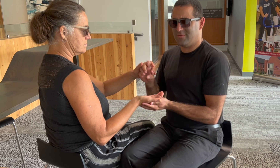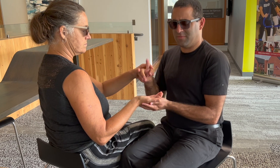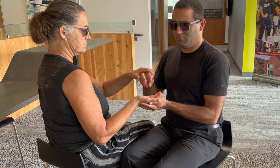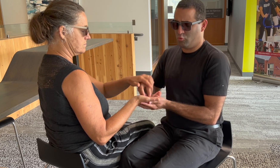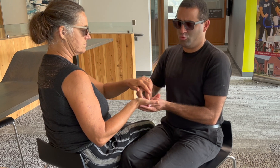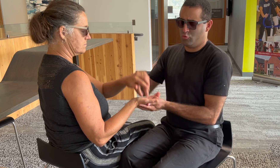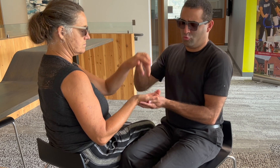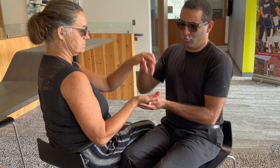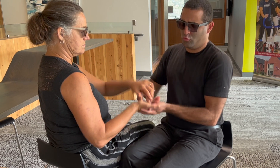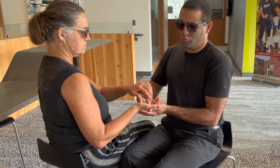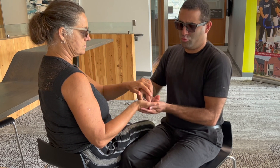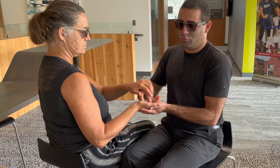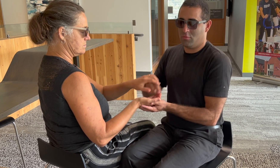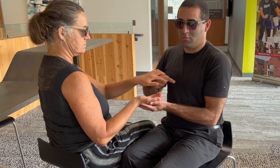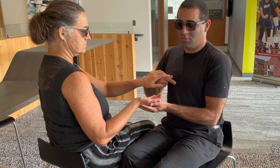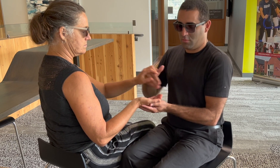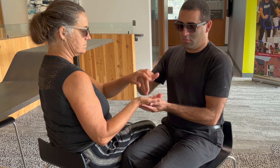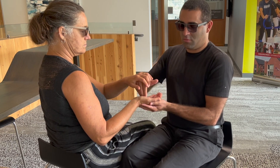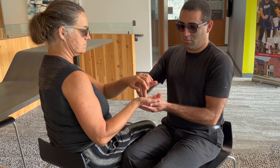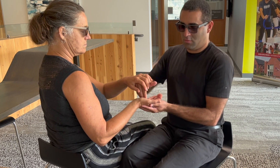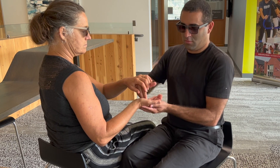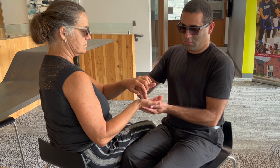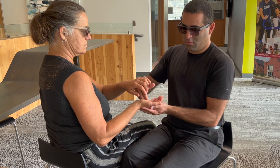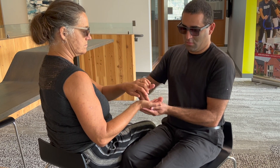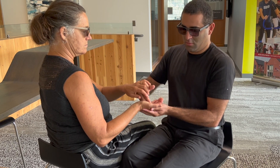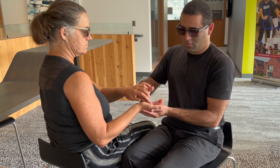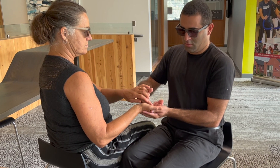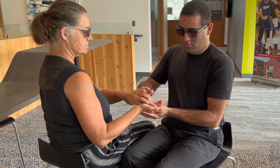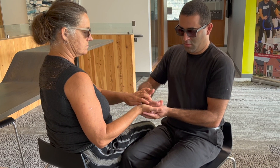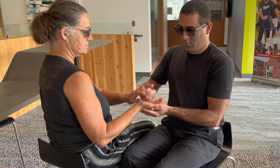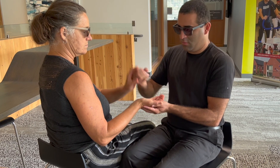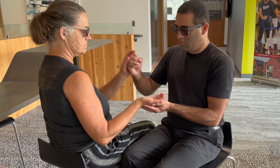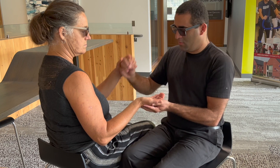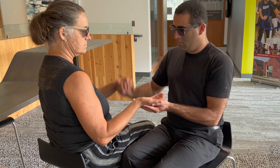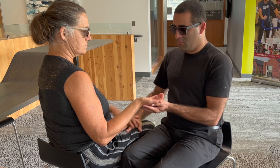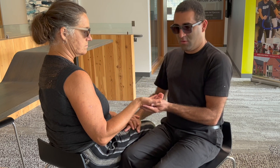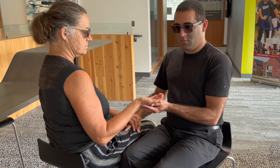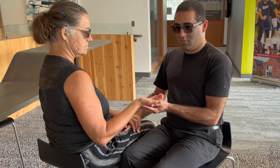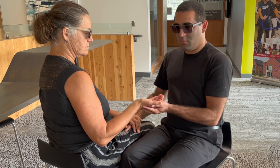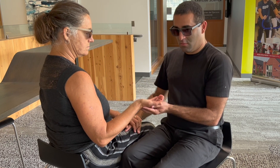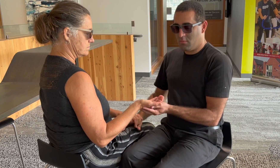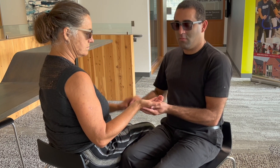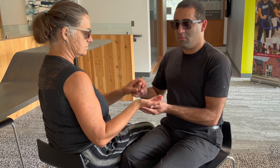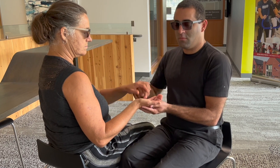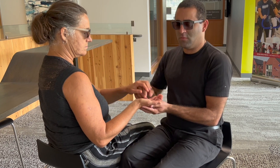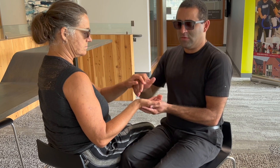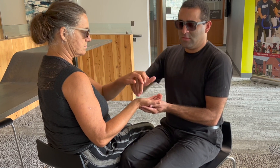An avocado has a large seed, so I use the H1 hand in a shovel-like way to show removing of the seed